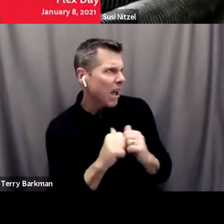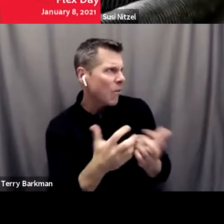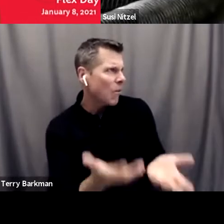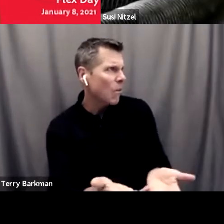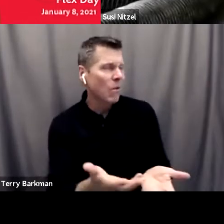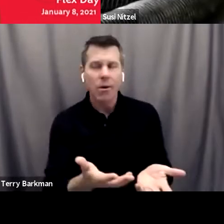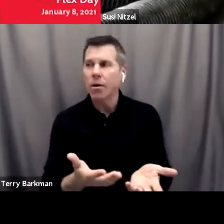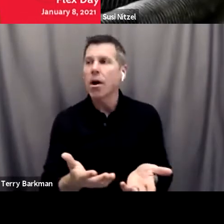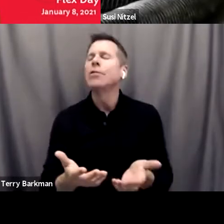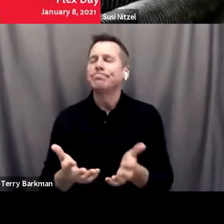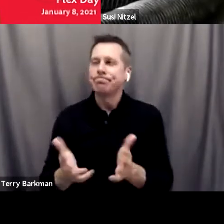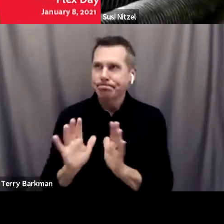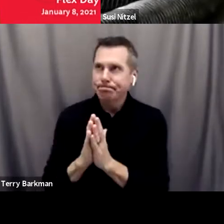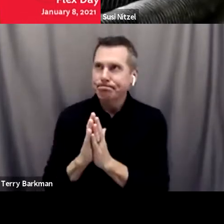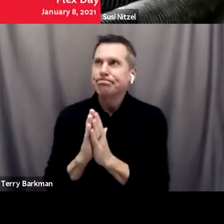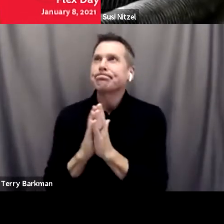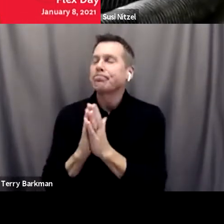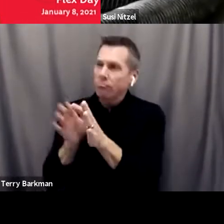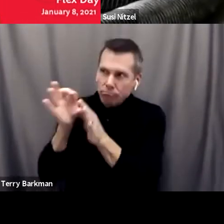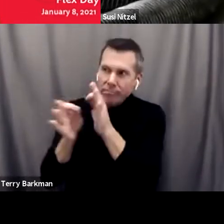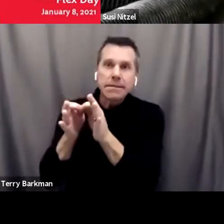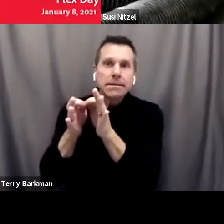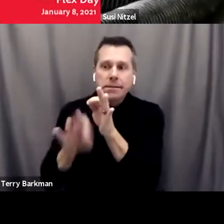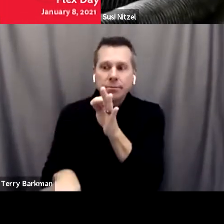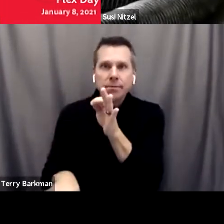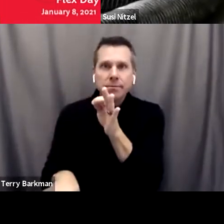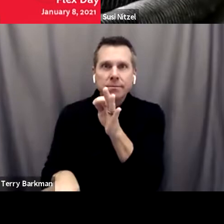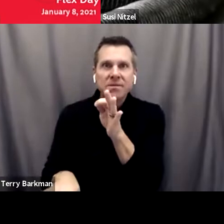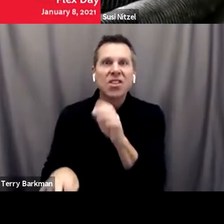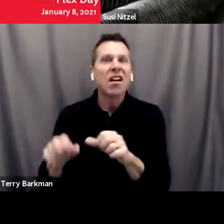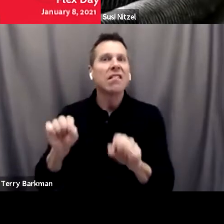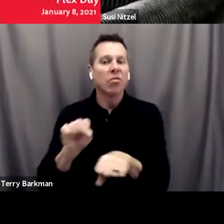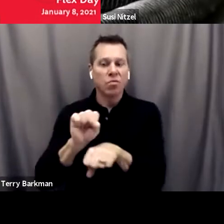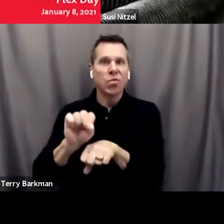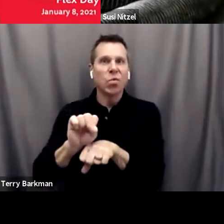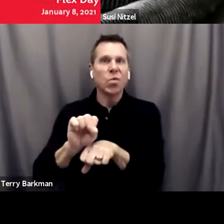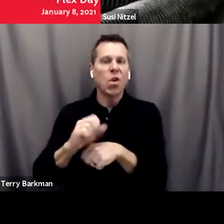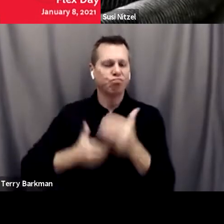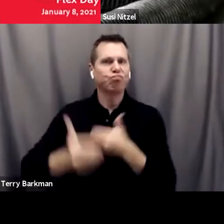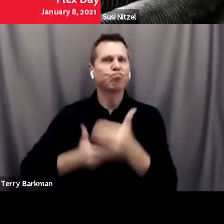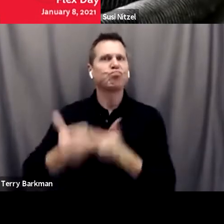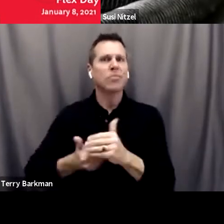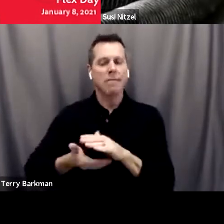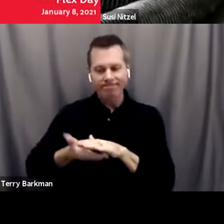process as simple as possible, so that we could do the work that we're doing in an efficient and streamlined manner, because